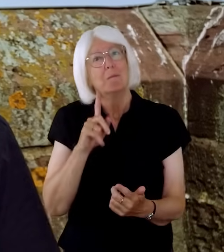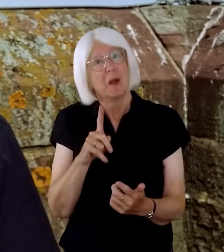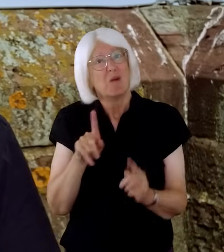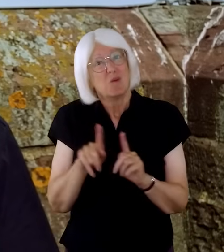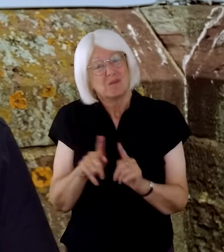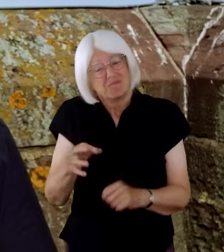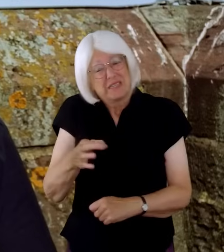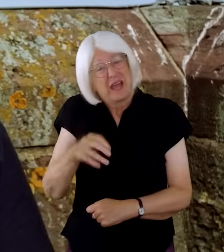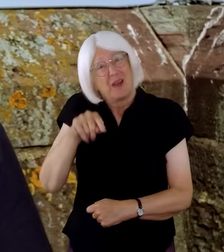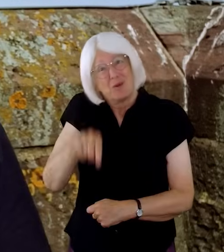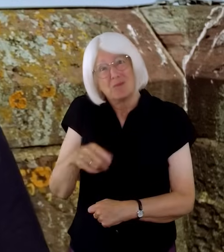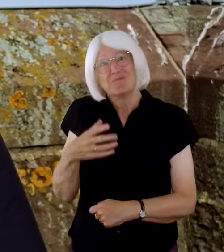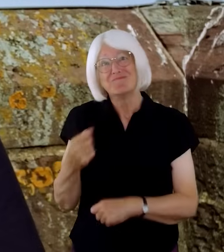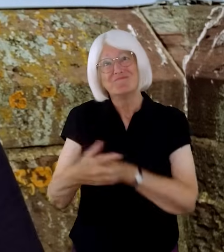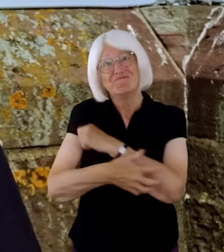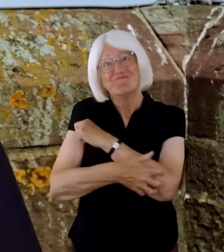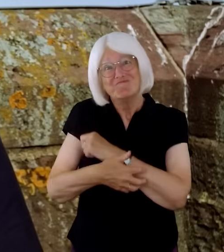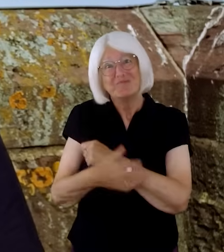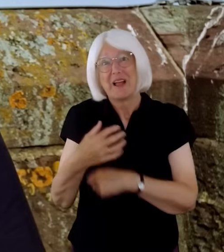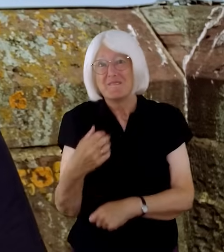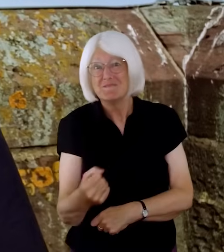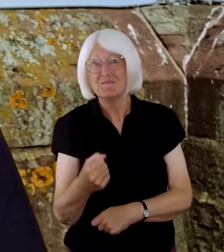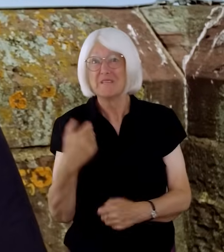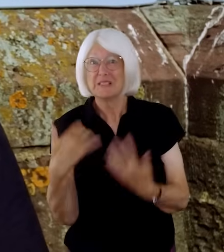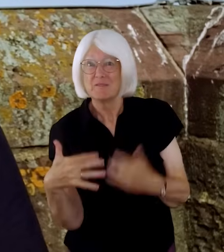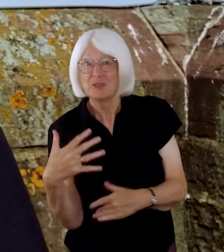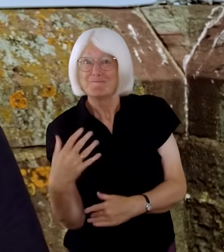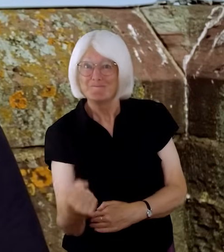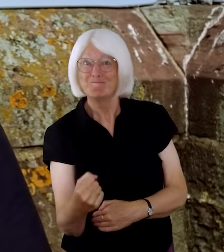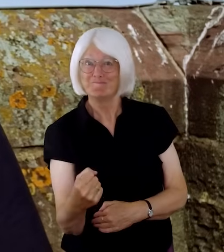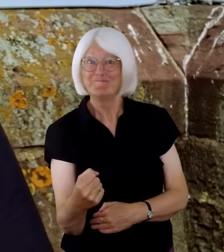yet it's also a town with much deprivation and suffering.